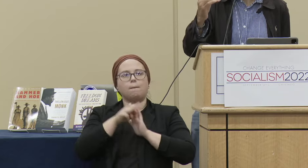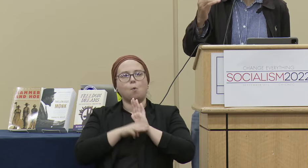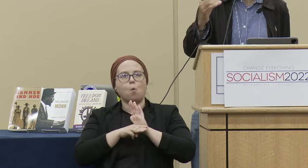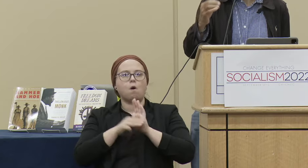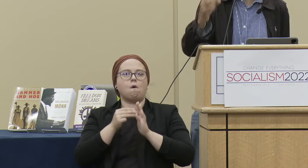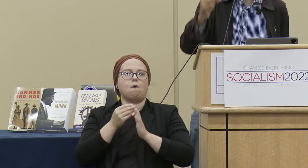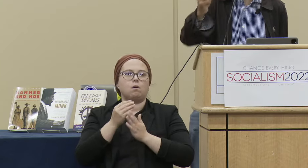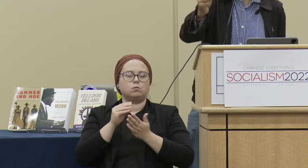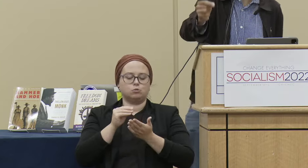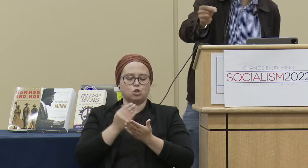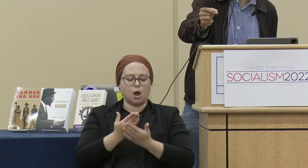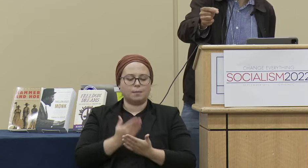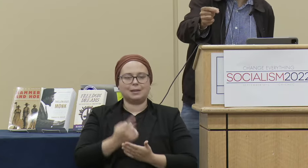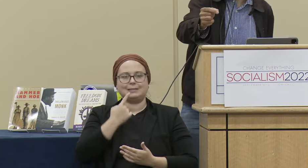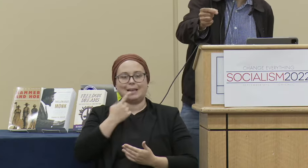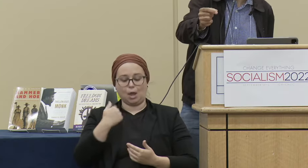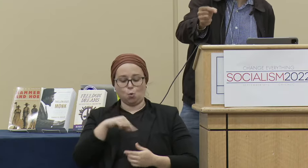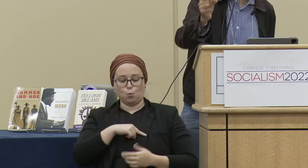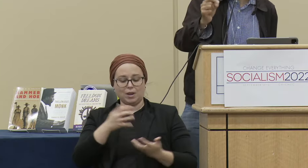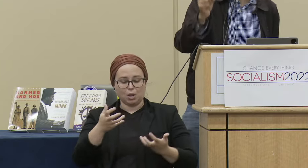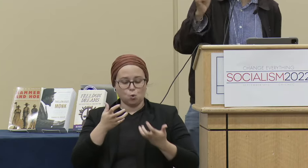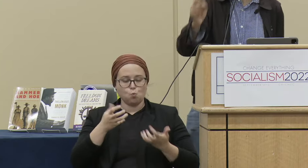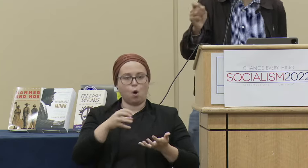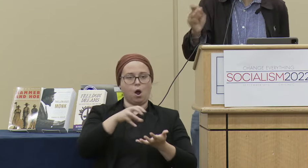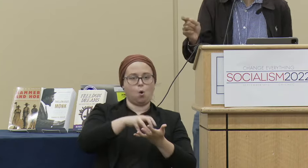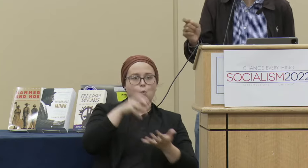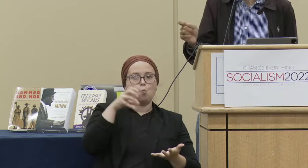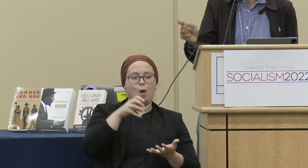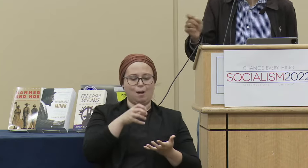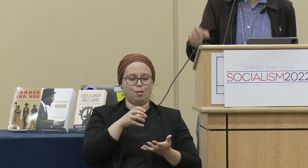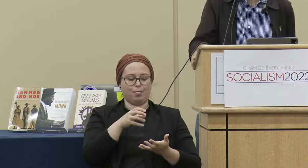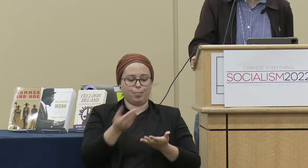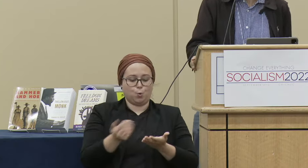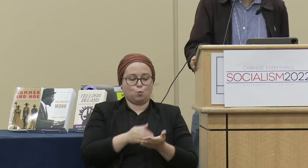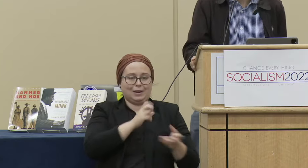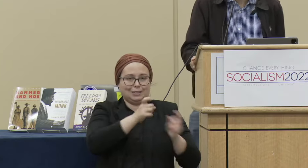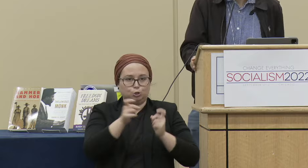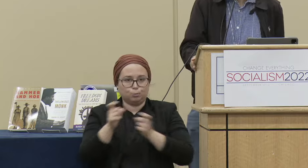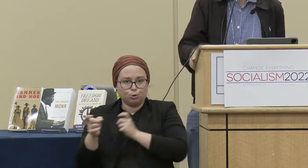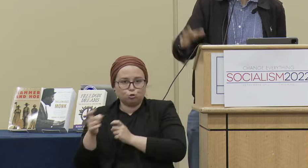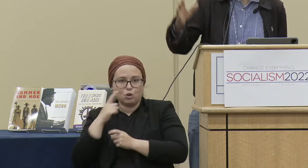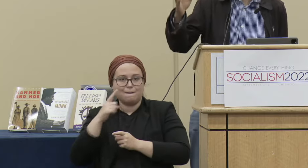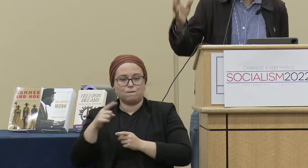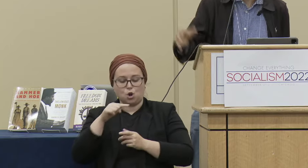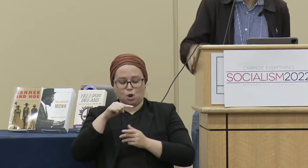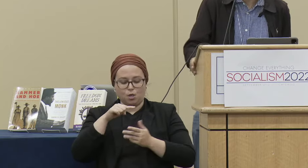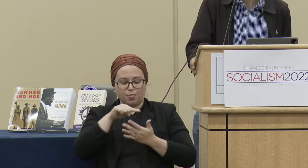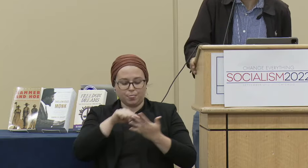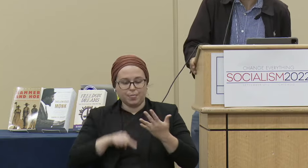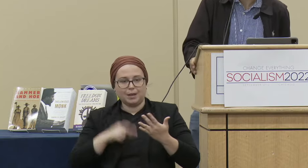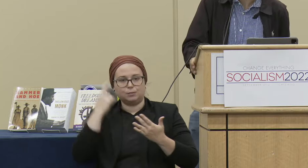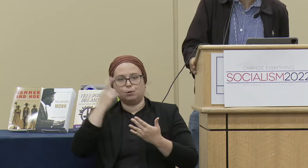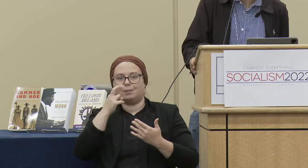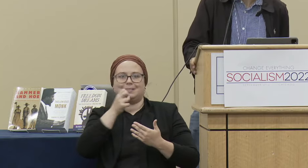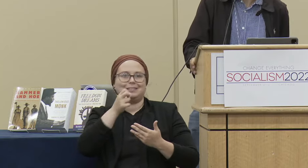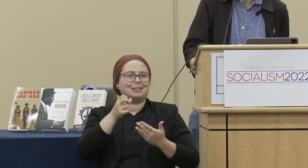Black Manifesto is a moral document. They are saying, meanwhile, redistribute wealth for these purposes. And no more